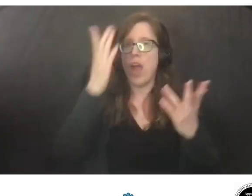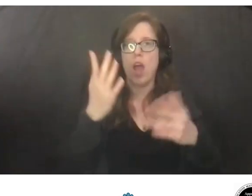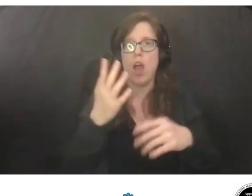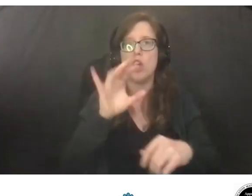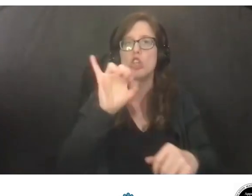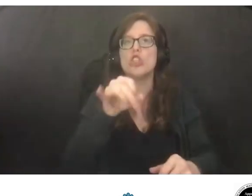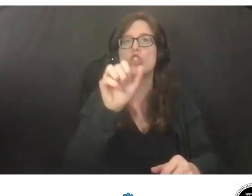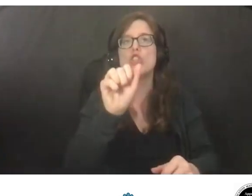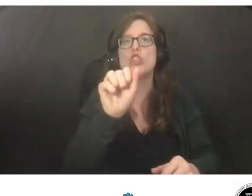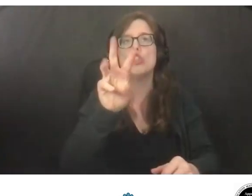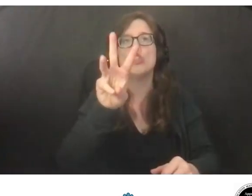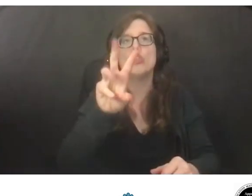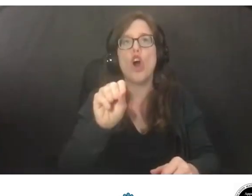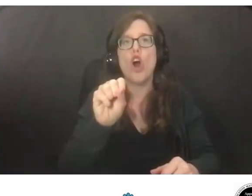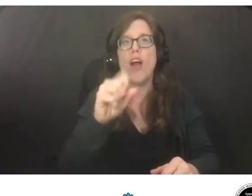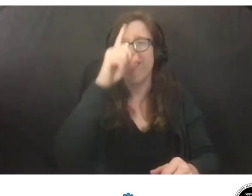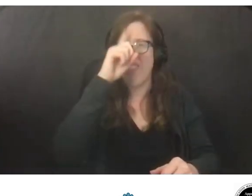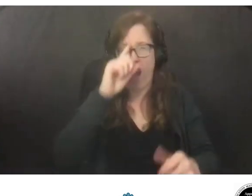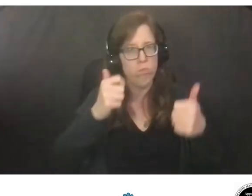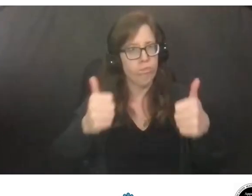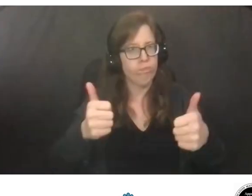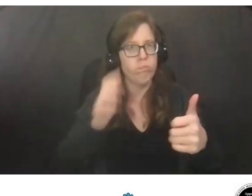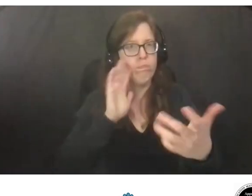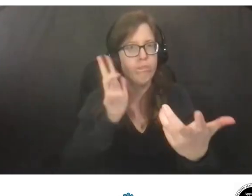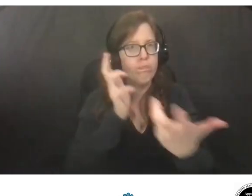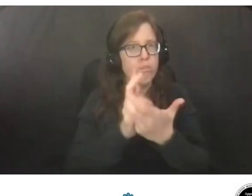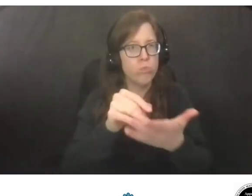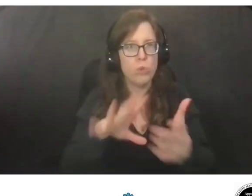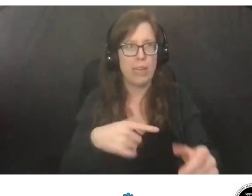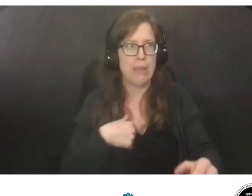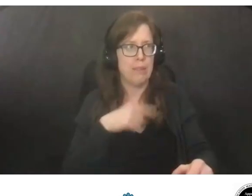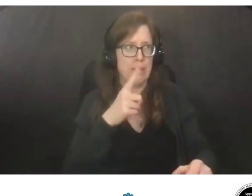JAWS [Job Access With Speech], for example, is a good option for a student, and I'm like, "Oh, they're not